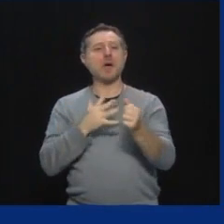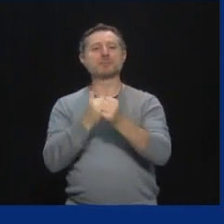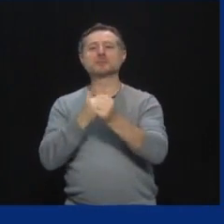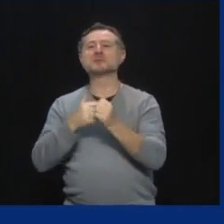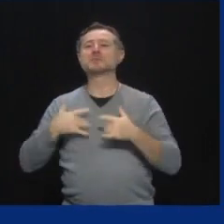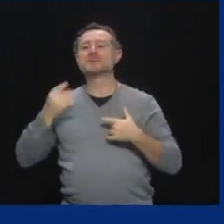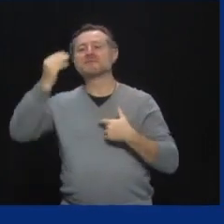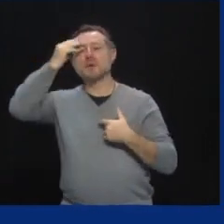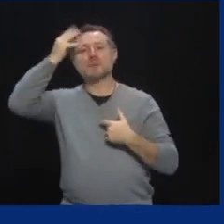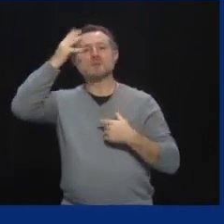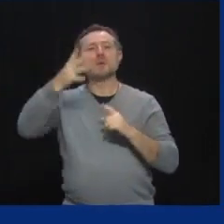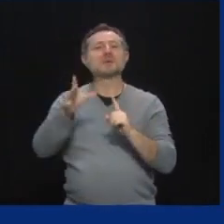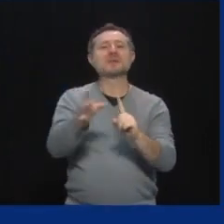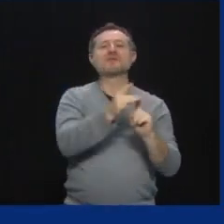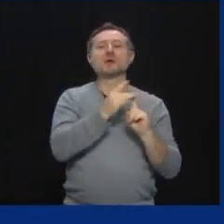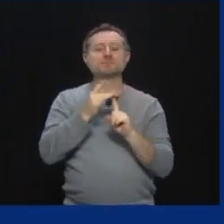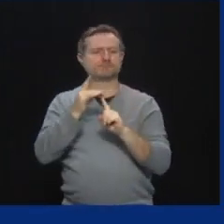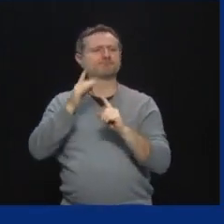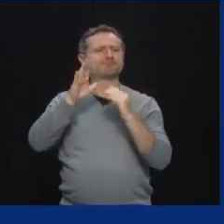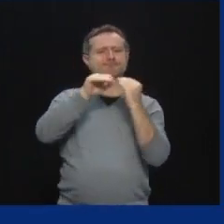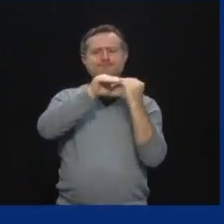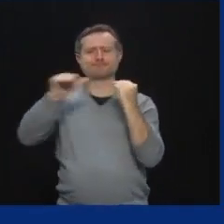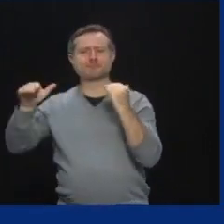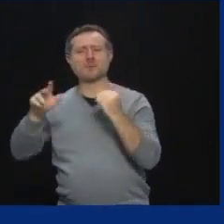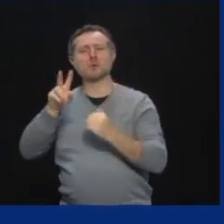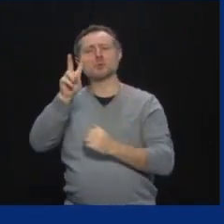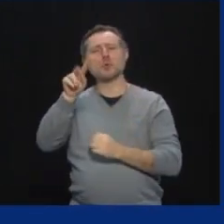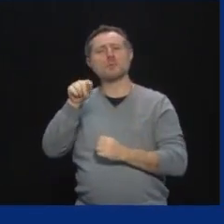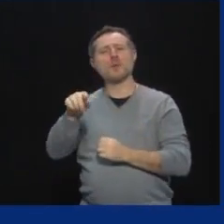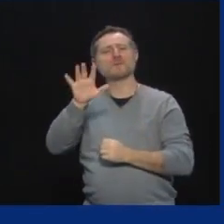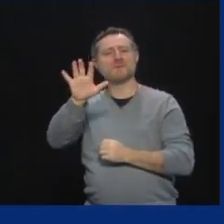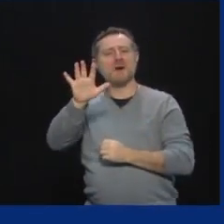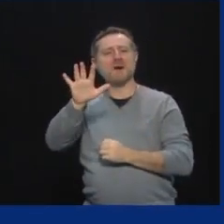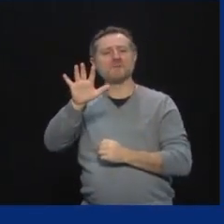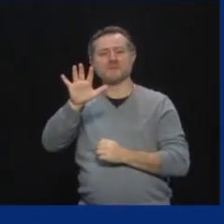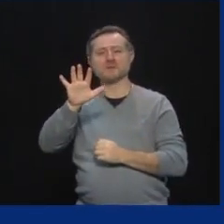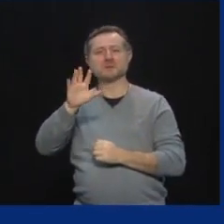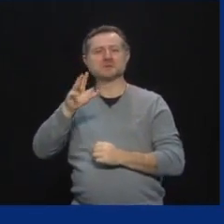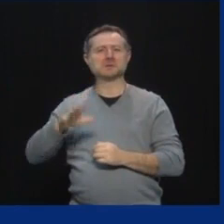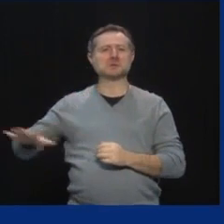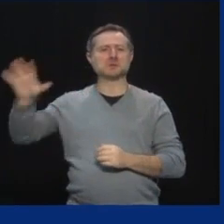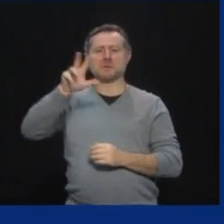you look at the numbers 2.58 statewide. It's good. There are some regions of